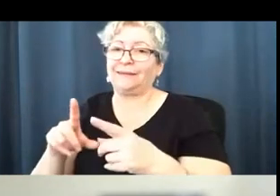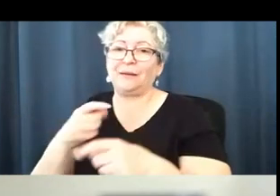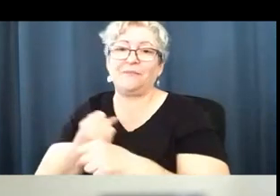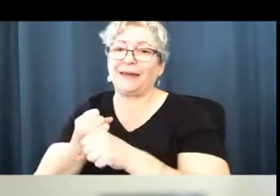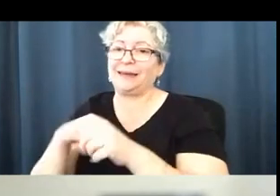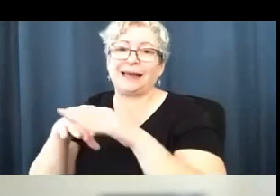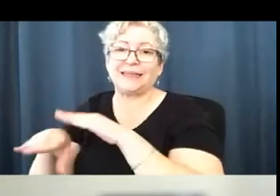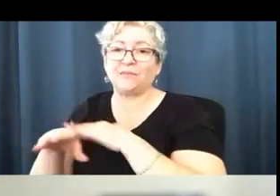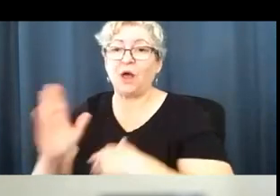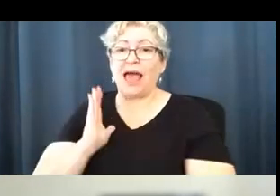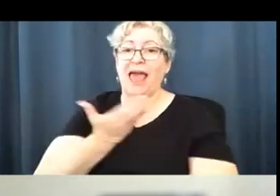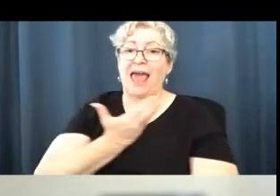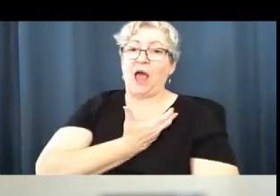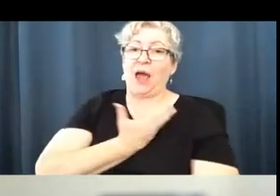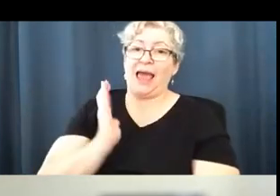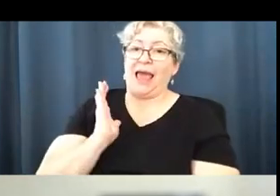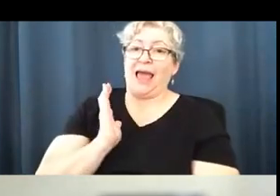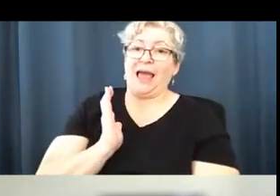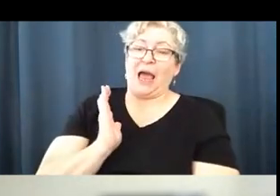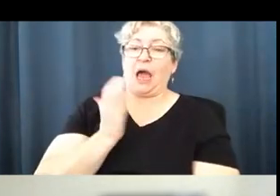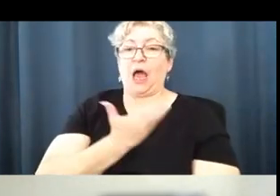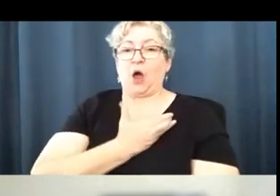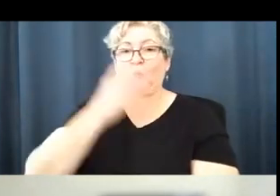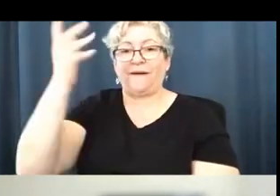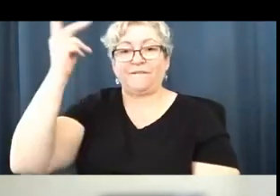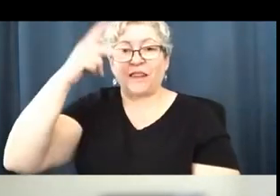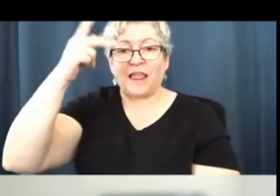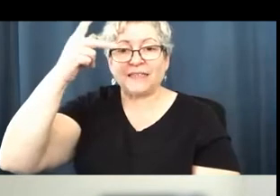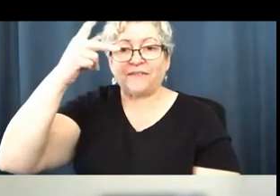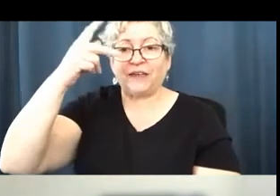our site, our philosophy and approach to accessibility